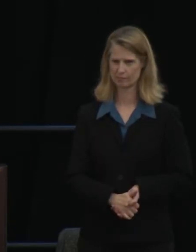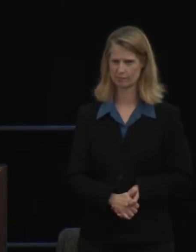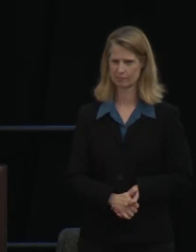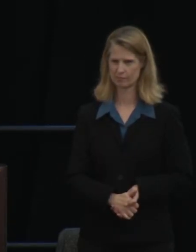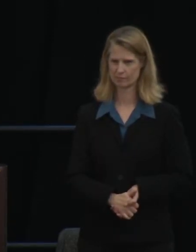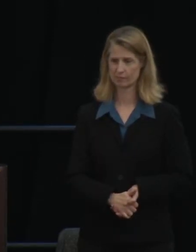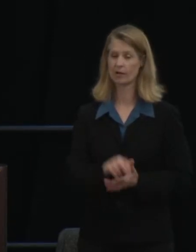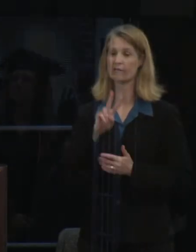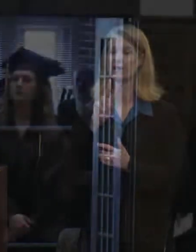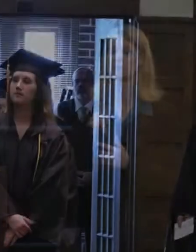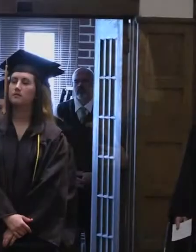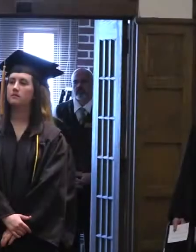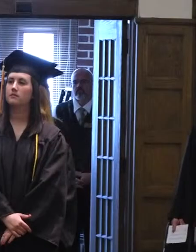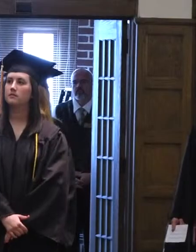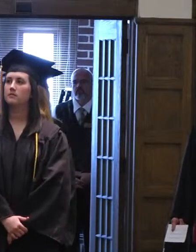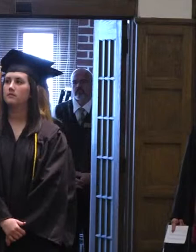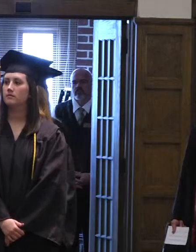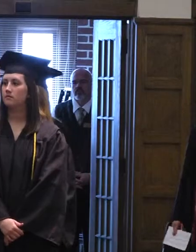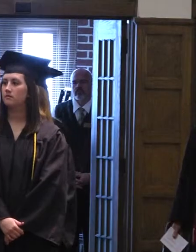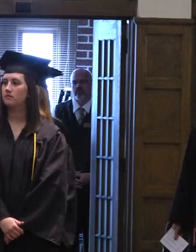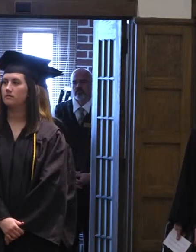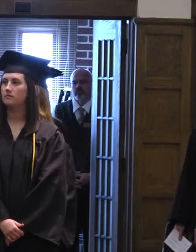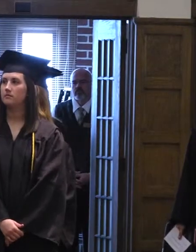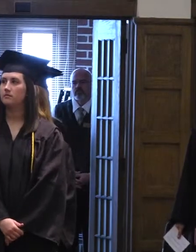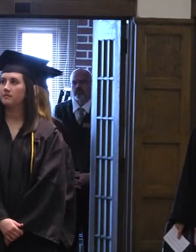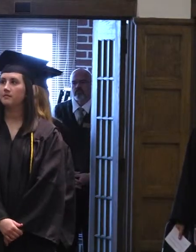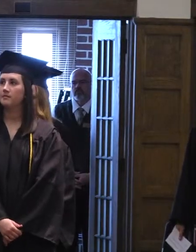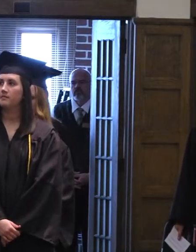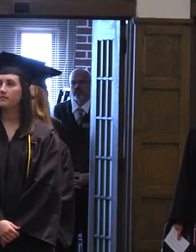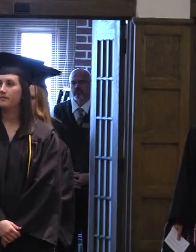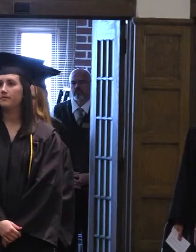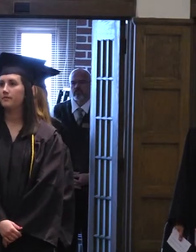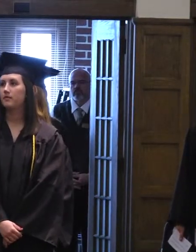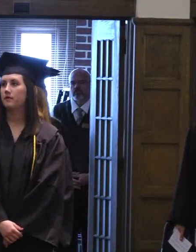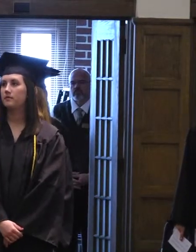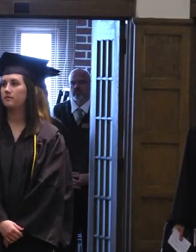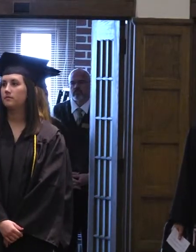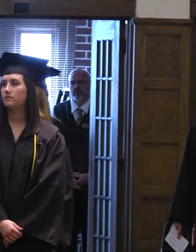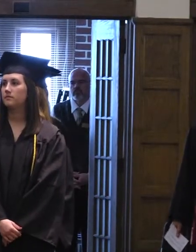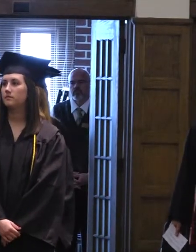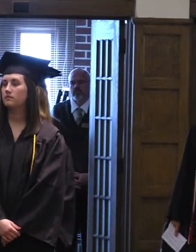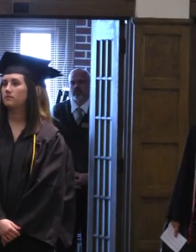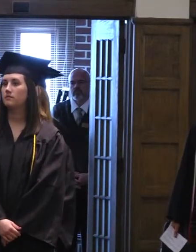Vice President Rocklin, these candidates, having completed all of the requirements for the